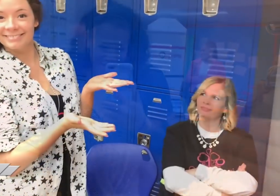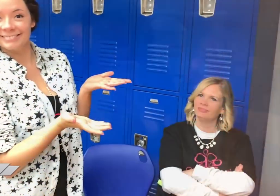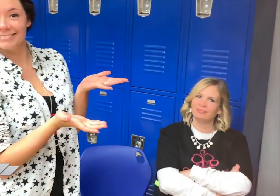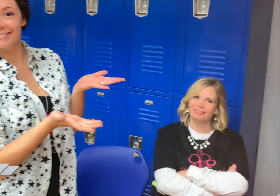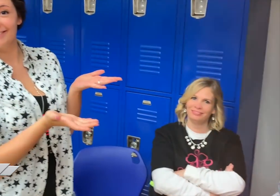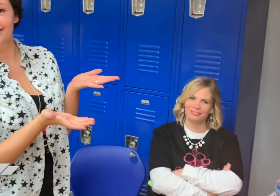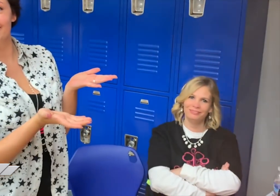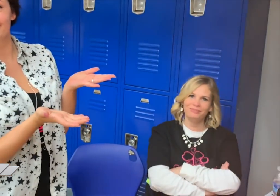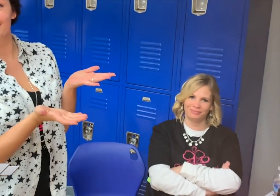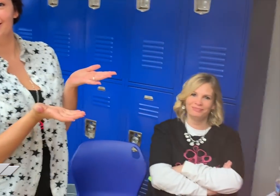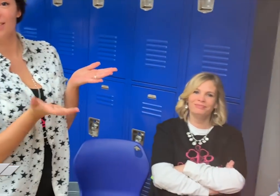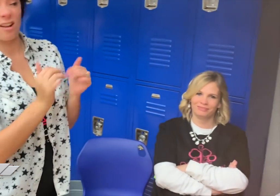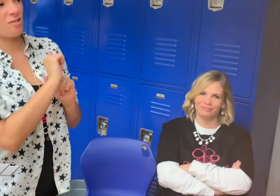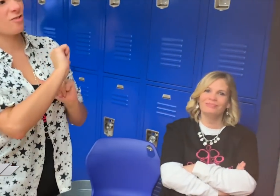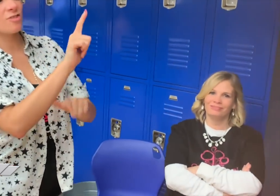Dozens of vendors showed off their products.